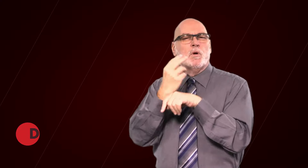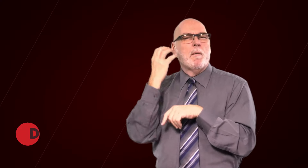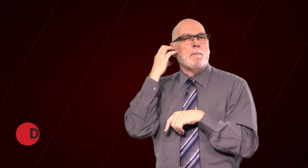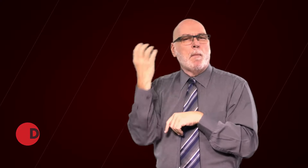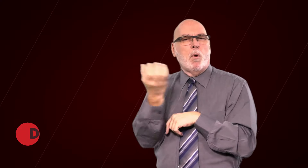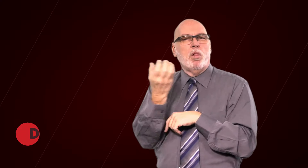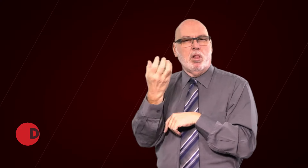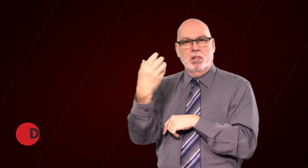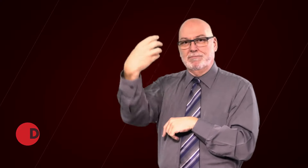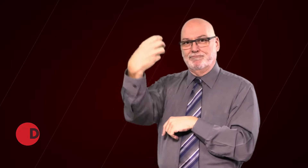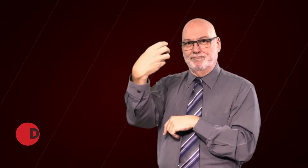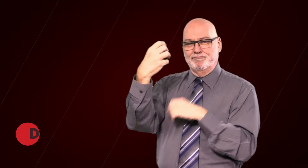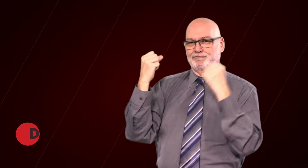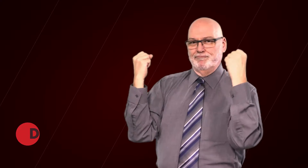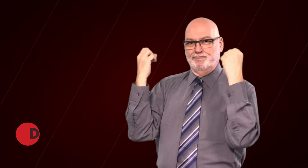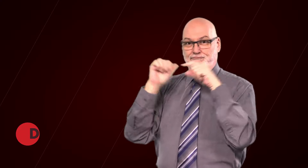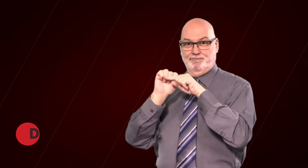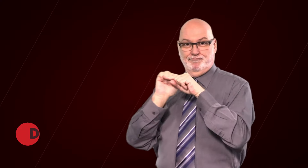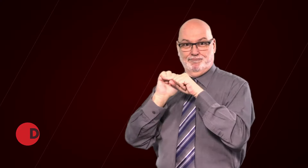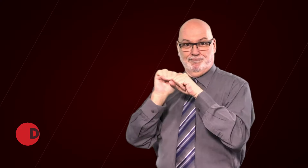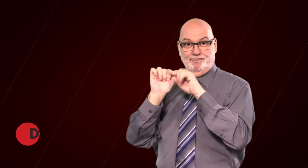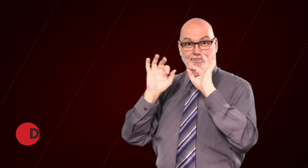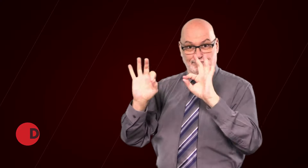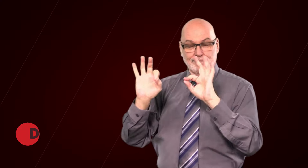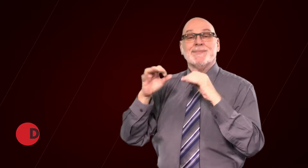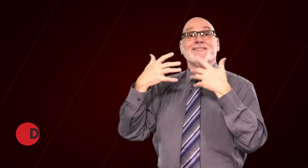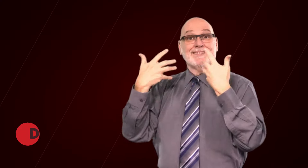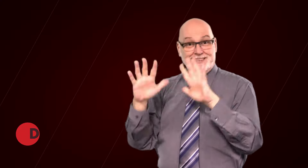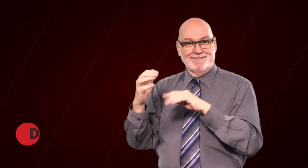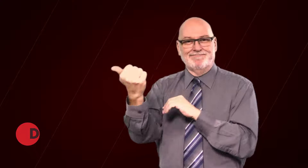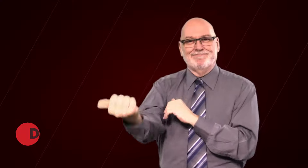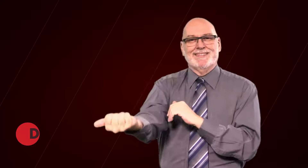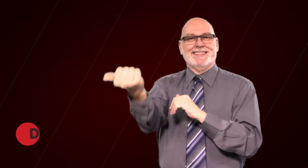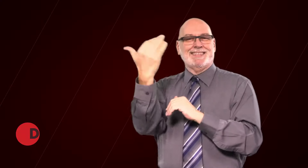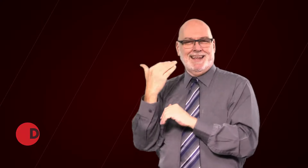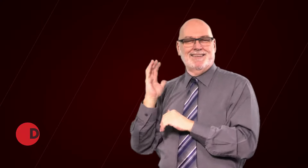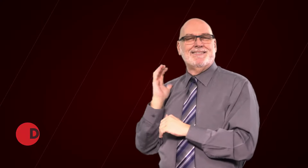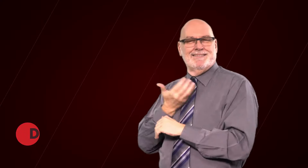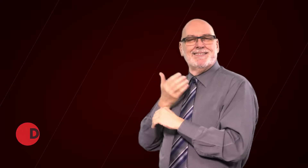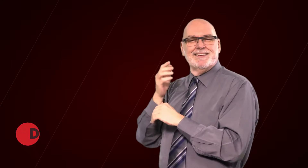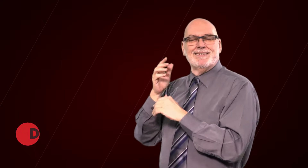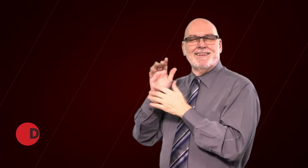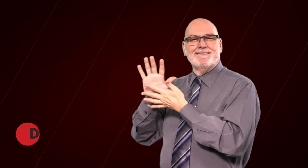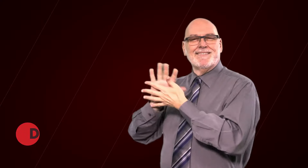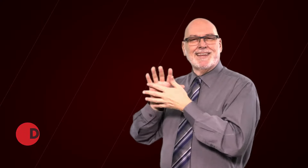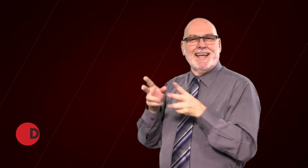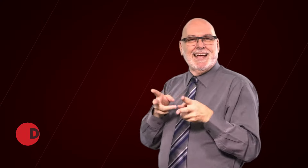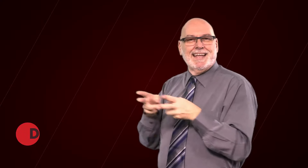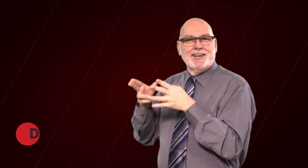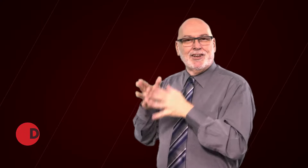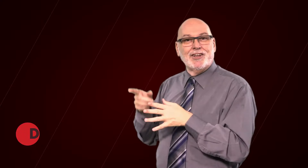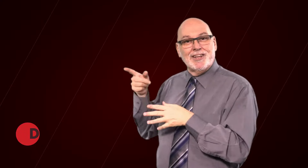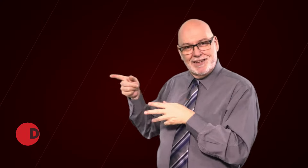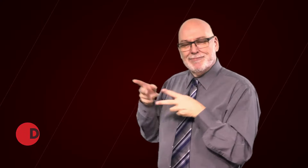mobile phone then send video files to our Video Editor